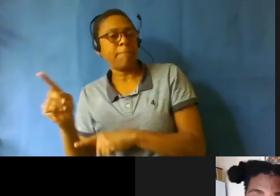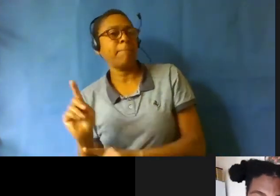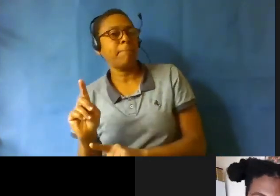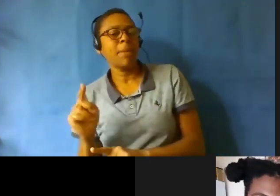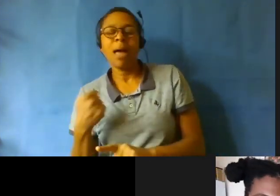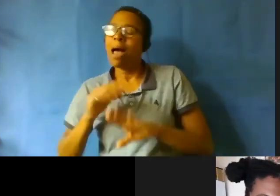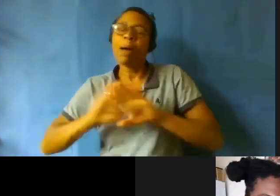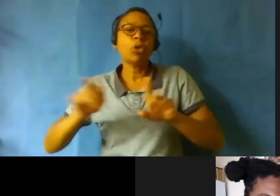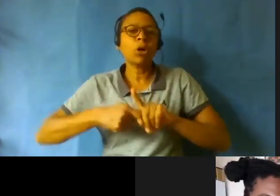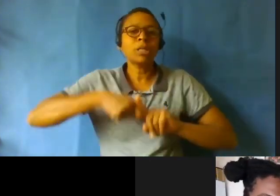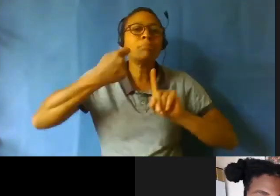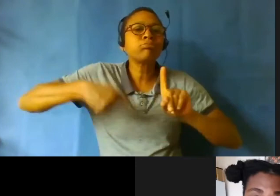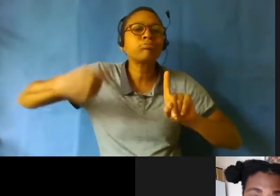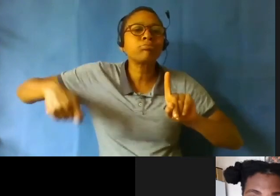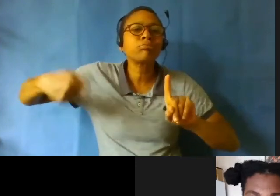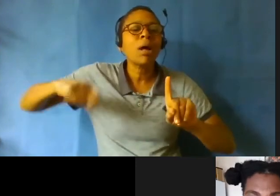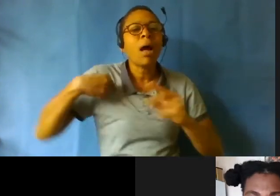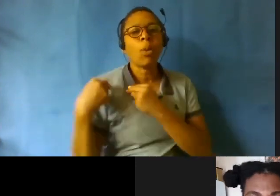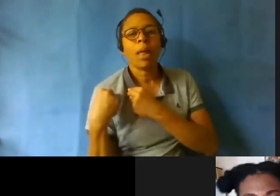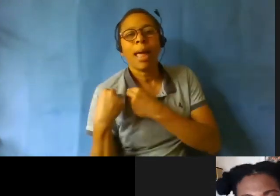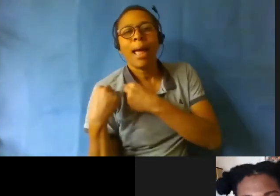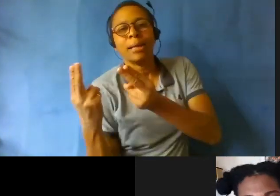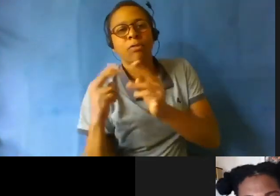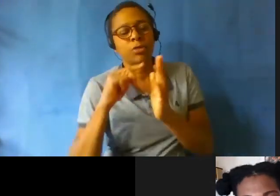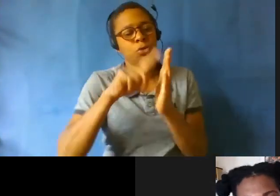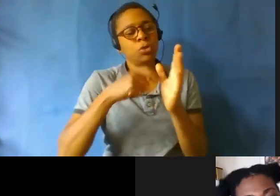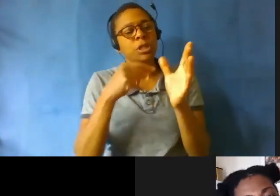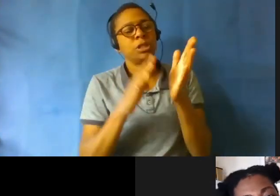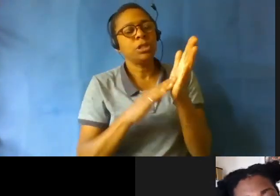let Jumoke take over and just kind of summarize what we want to bring